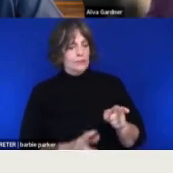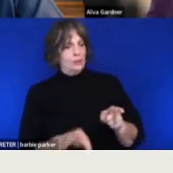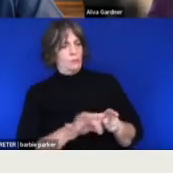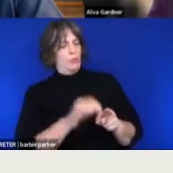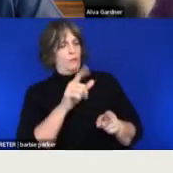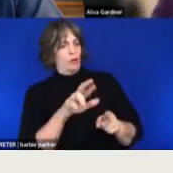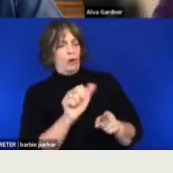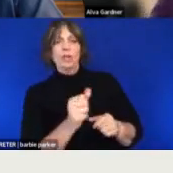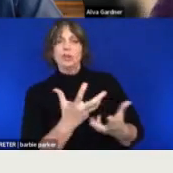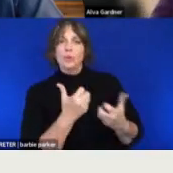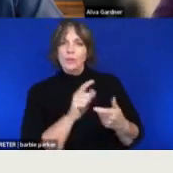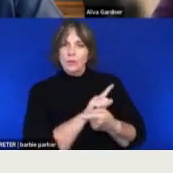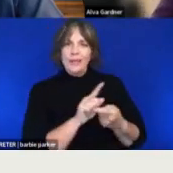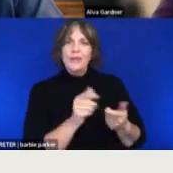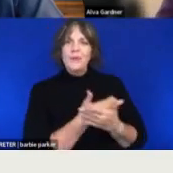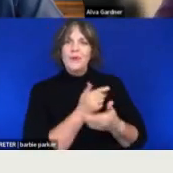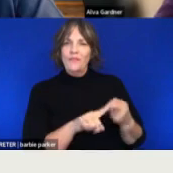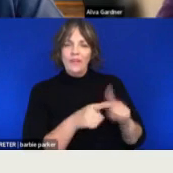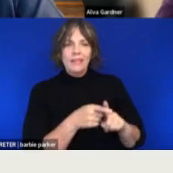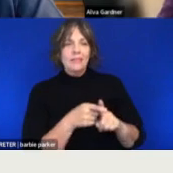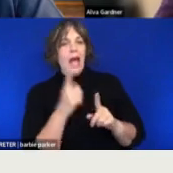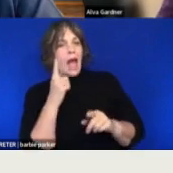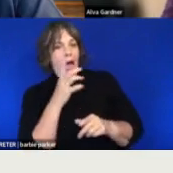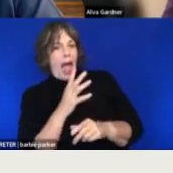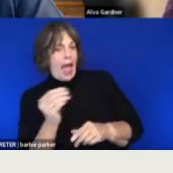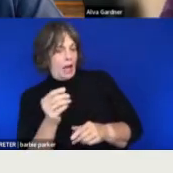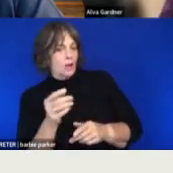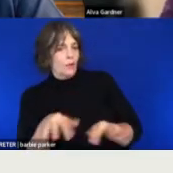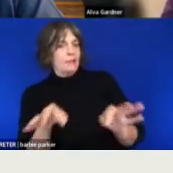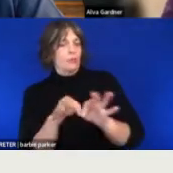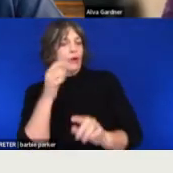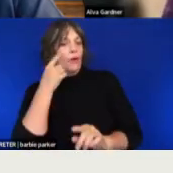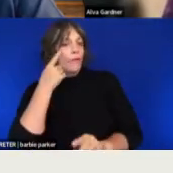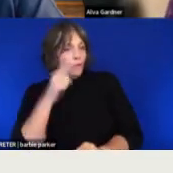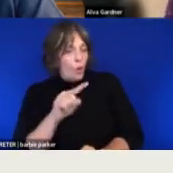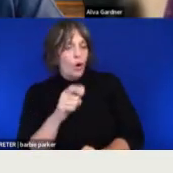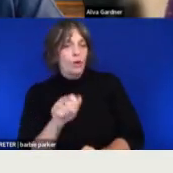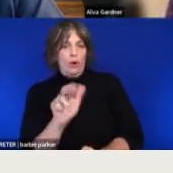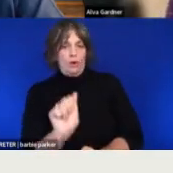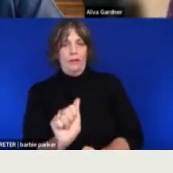friends and what's important for Laura, she needs to stay fit, and it starts to pull it